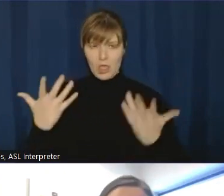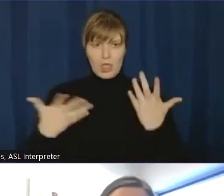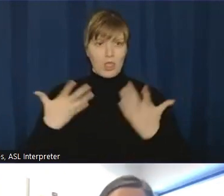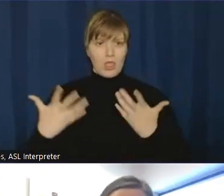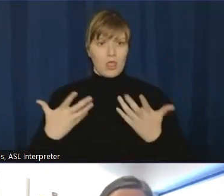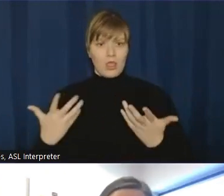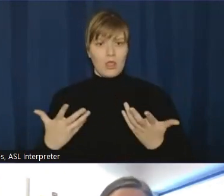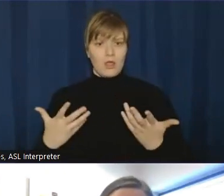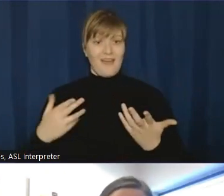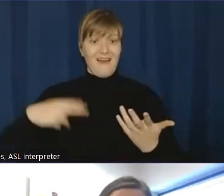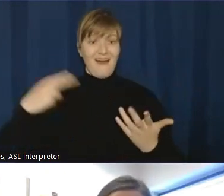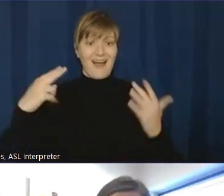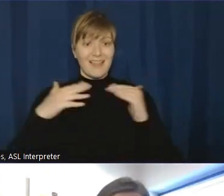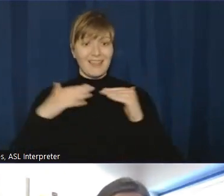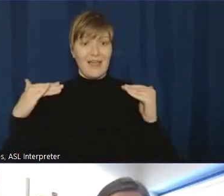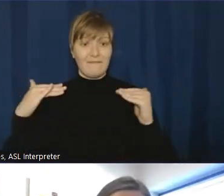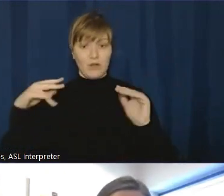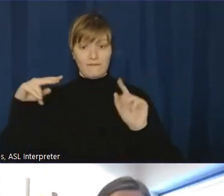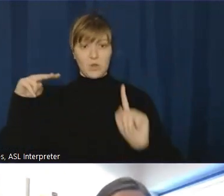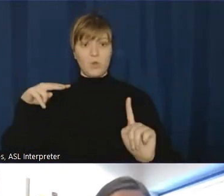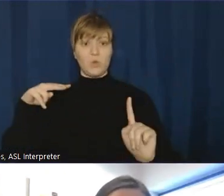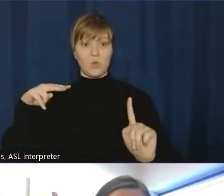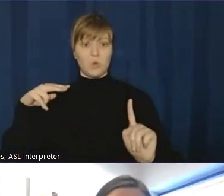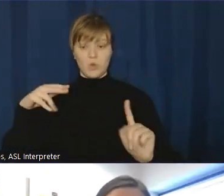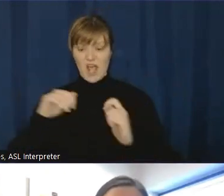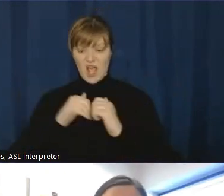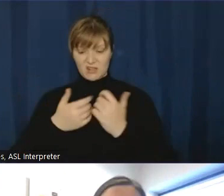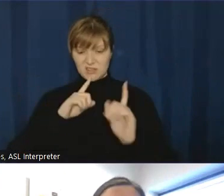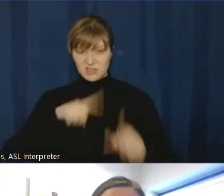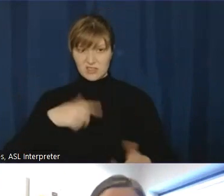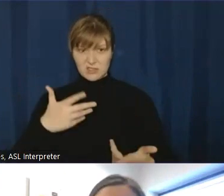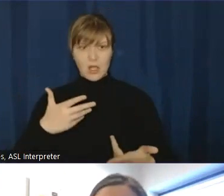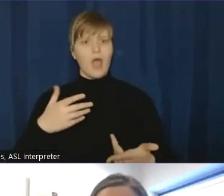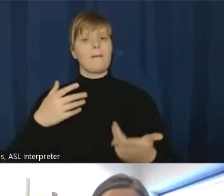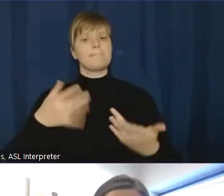high-level view so it is important to get the feedback from people who might be using the